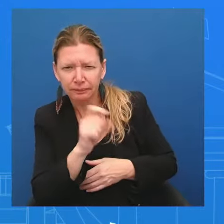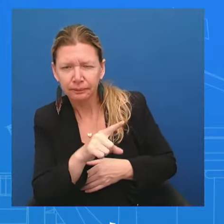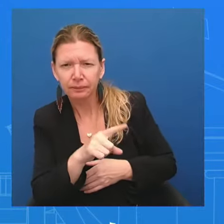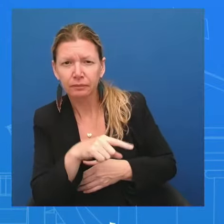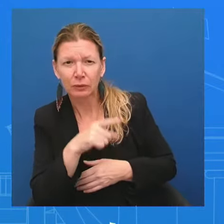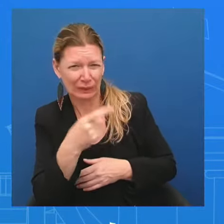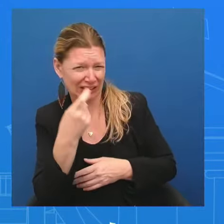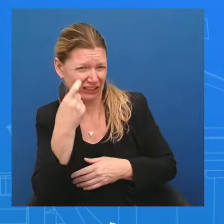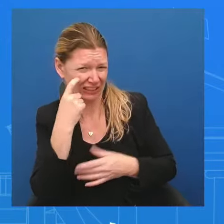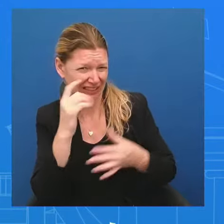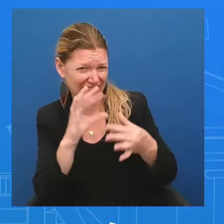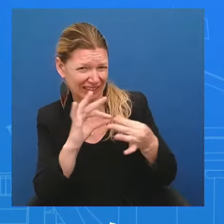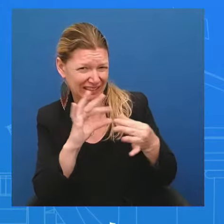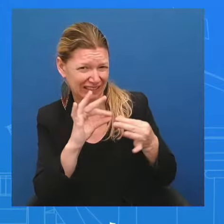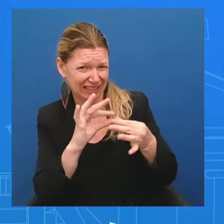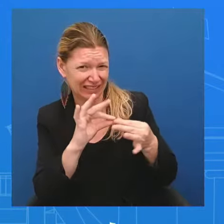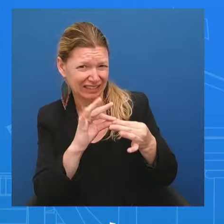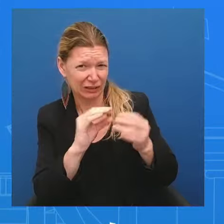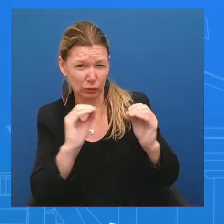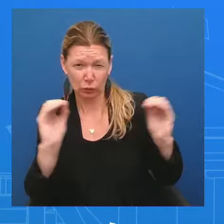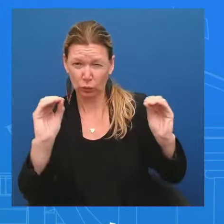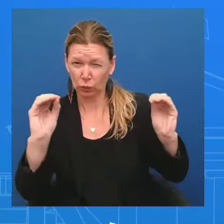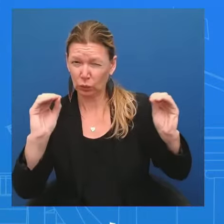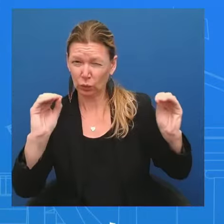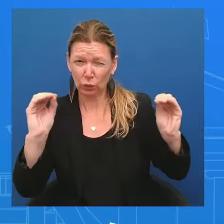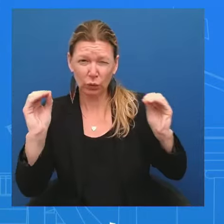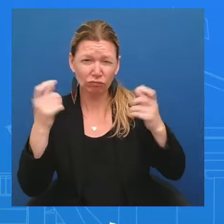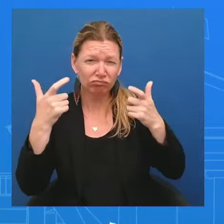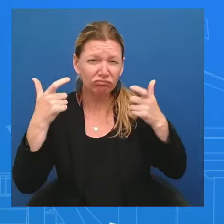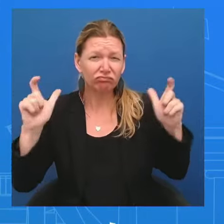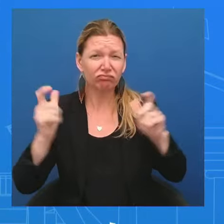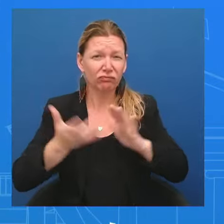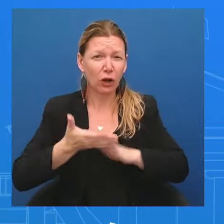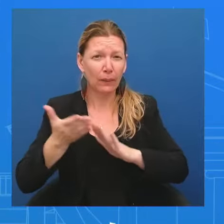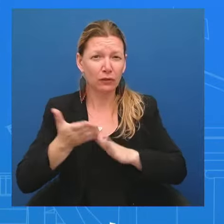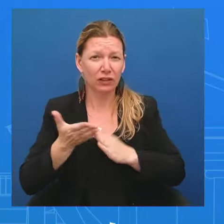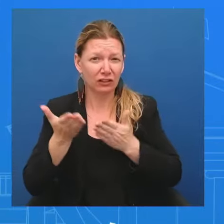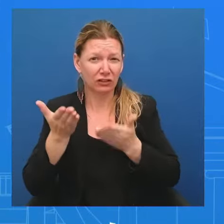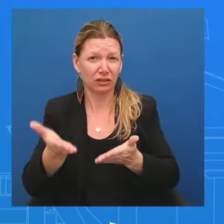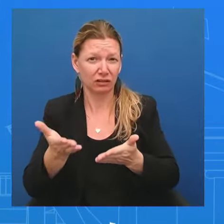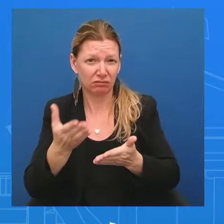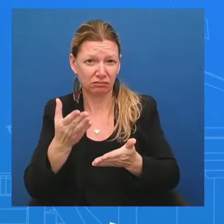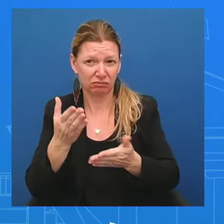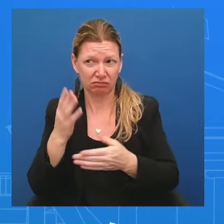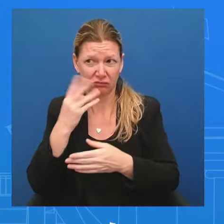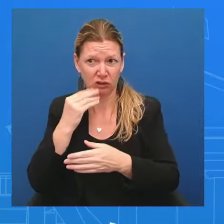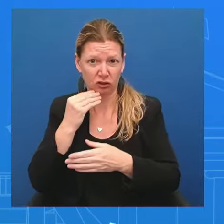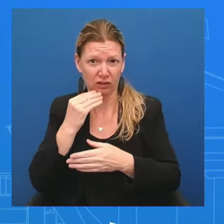that you have seen by the Israelis in Rafah. And you insisted that it has to be a viable plan